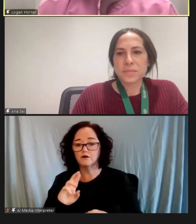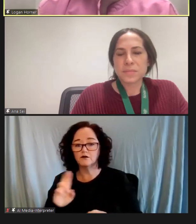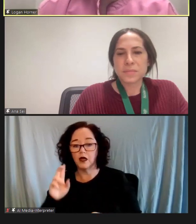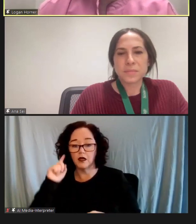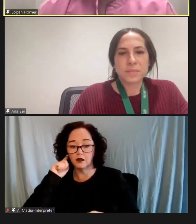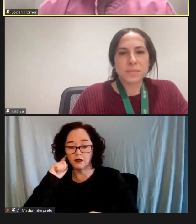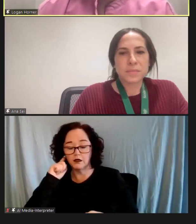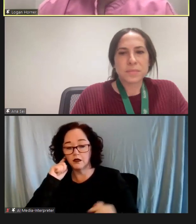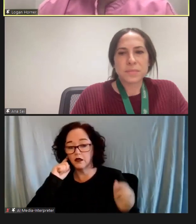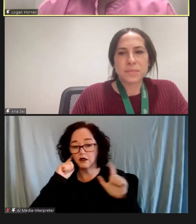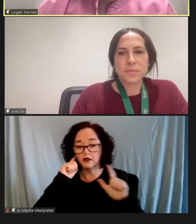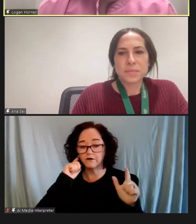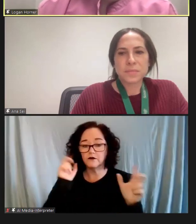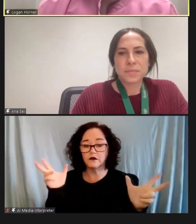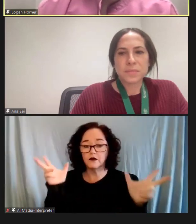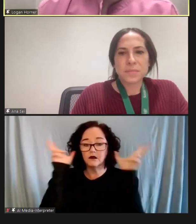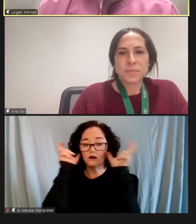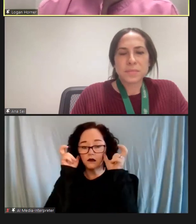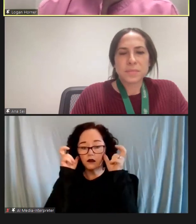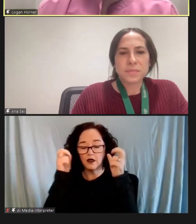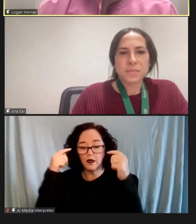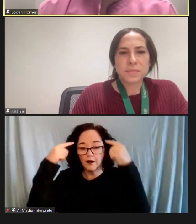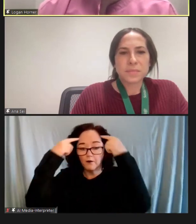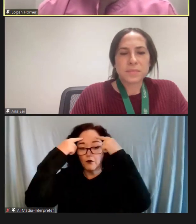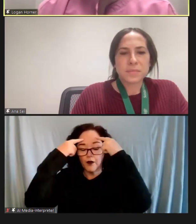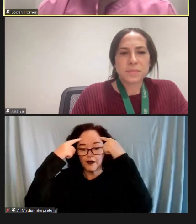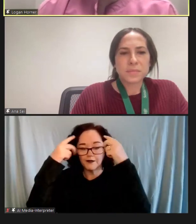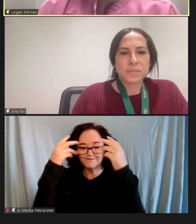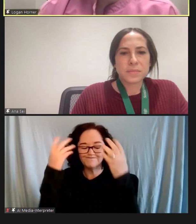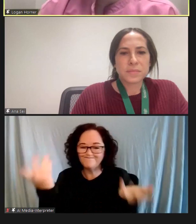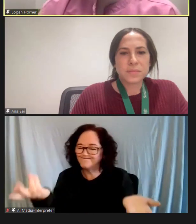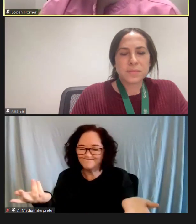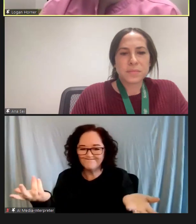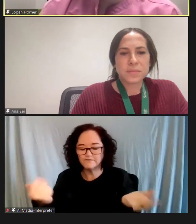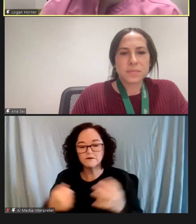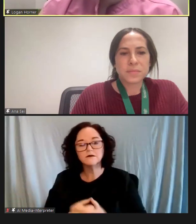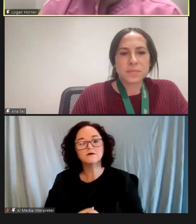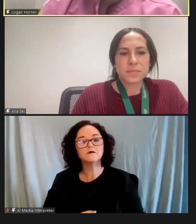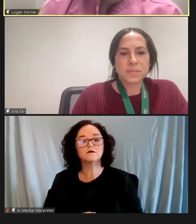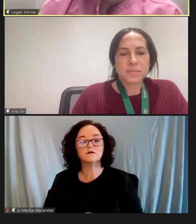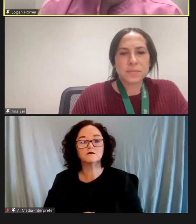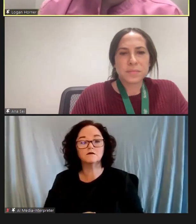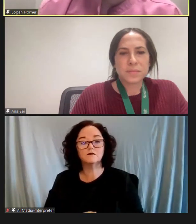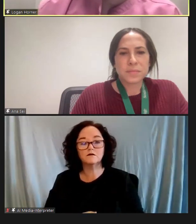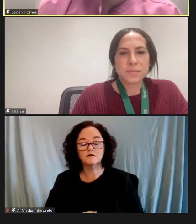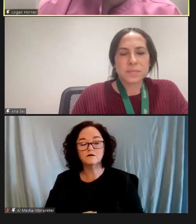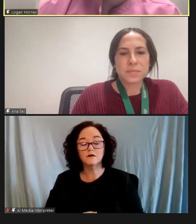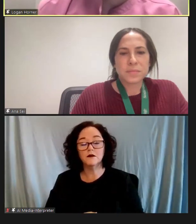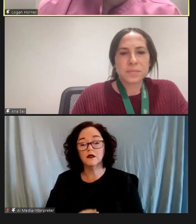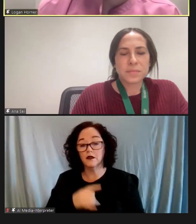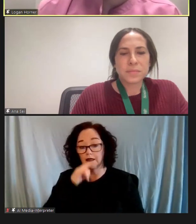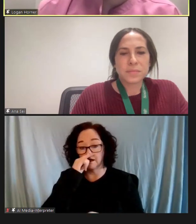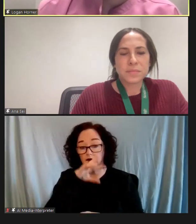the left ear all right so these usually